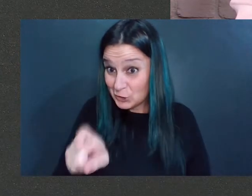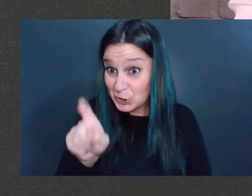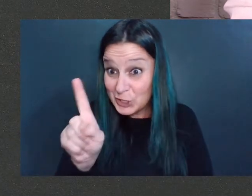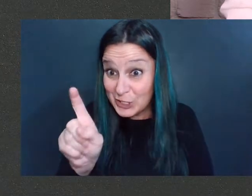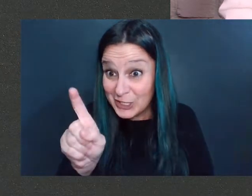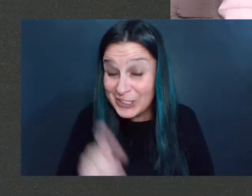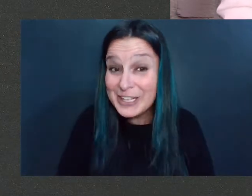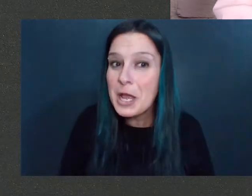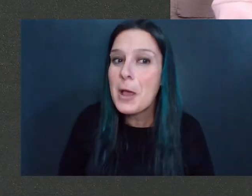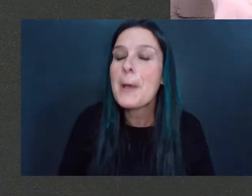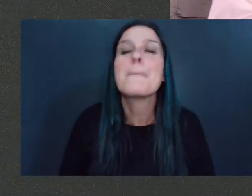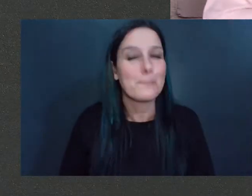Okay.